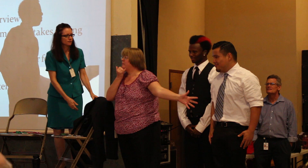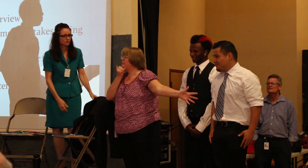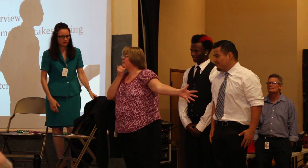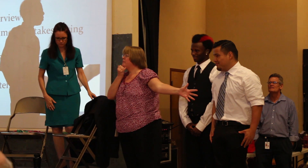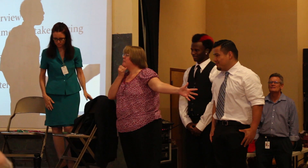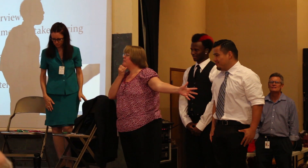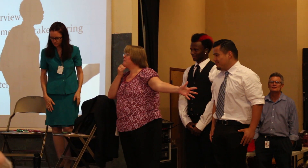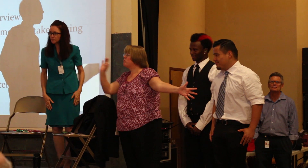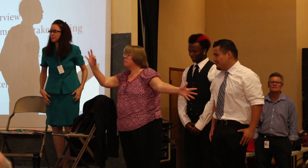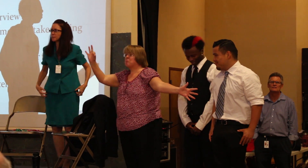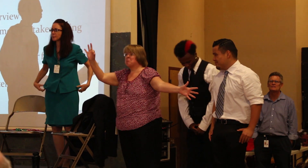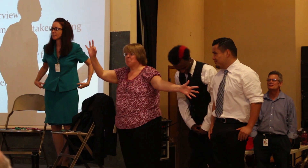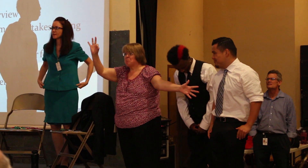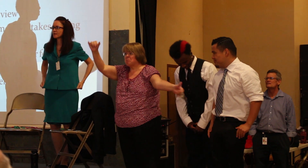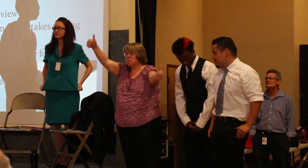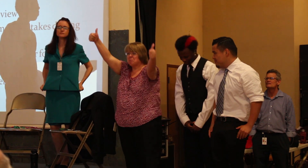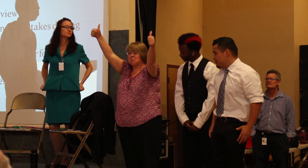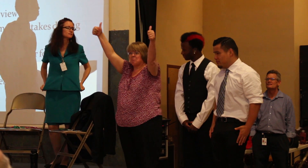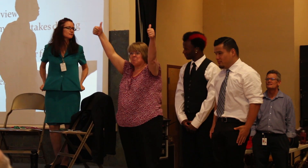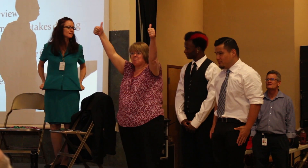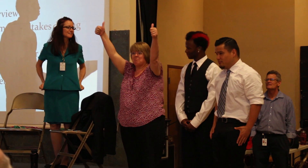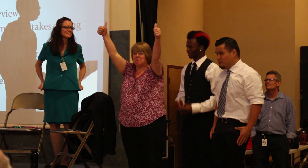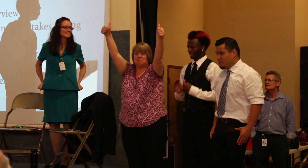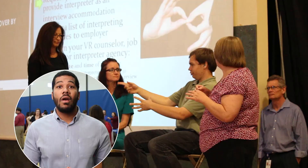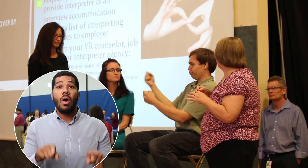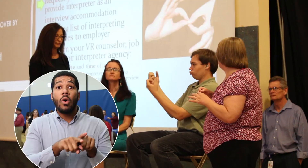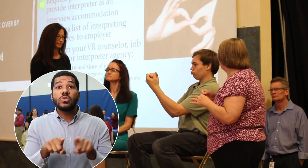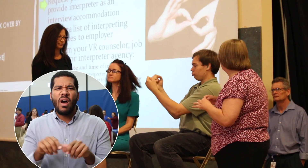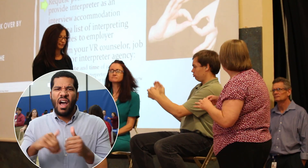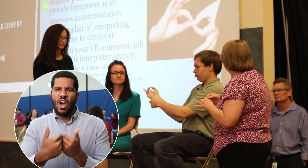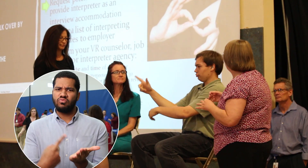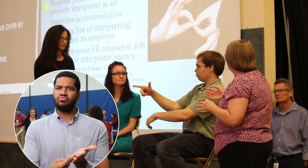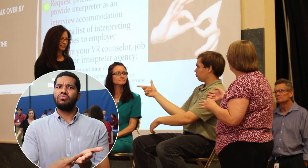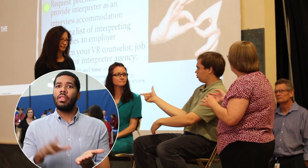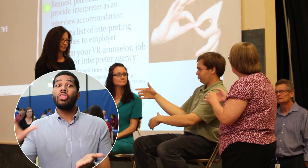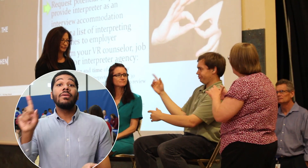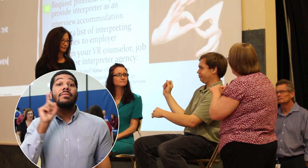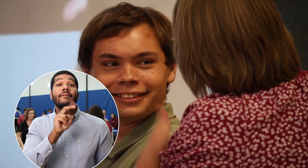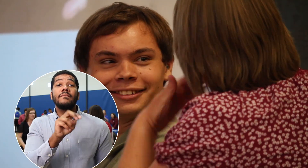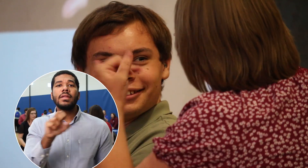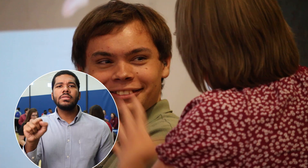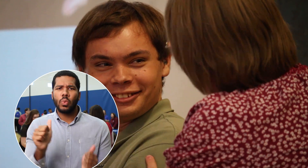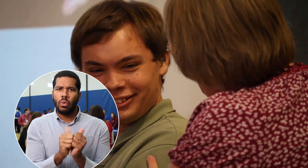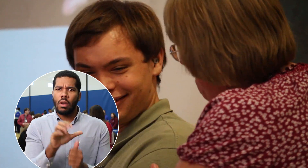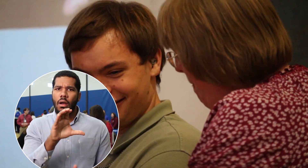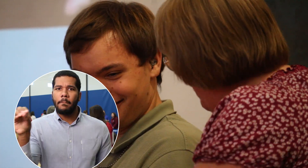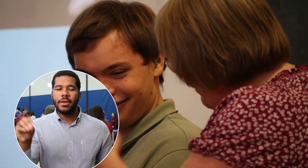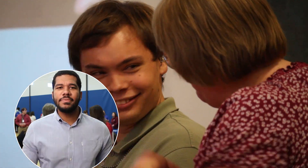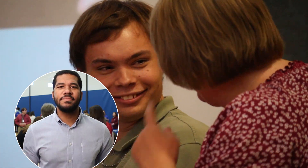No? No, you think it's good? Good job. That's right." And even how to discuss their deafness with employers.